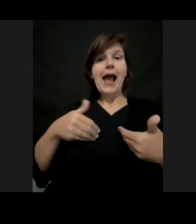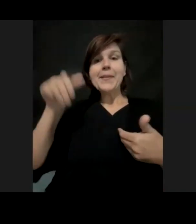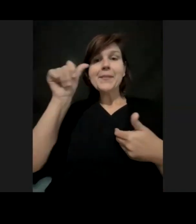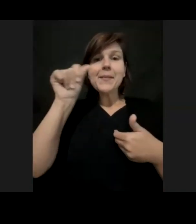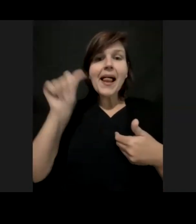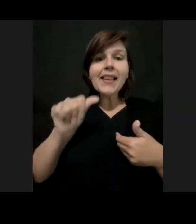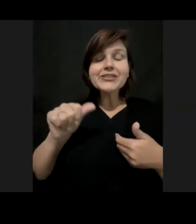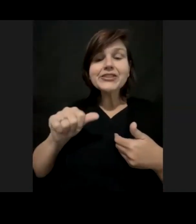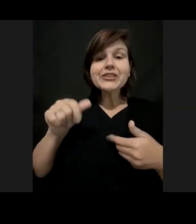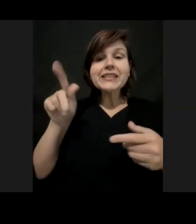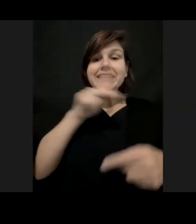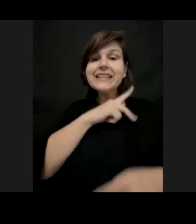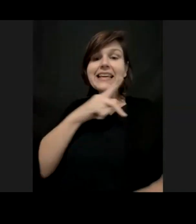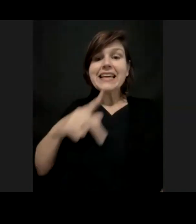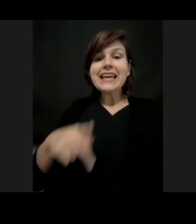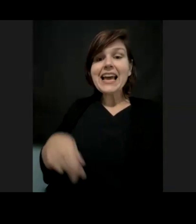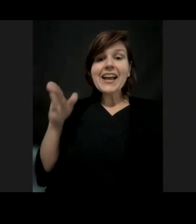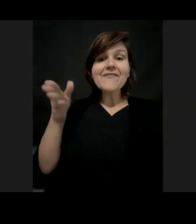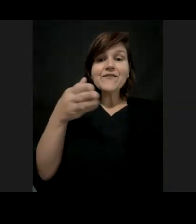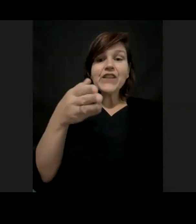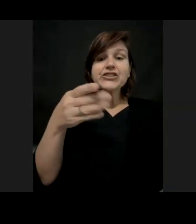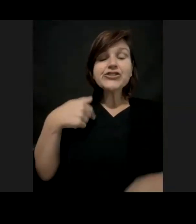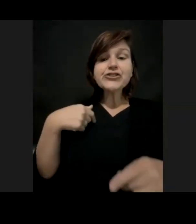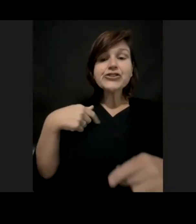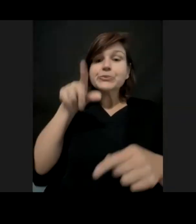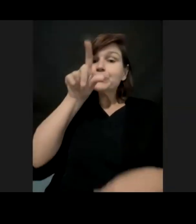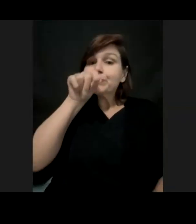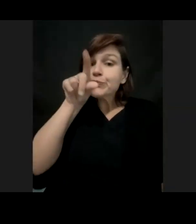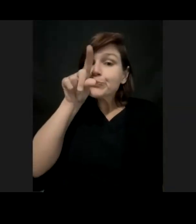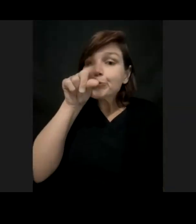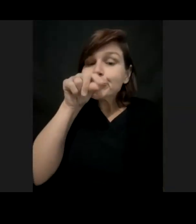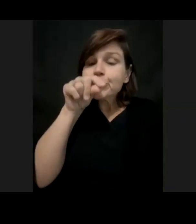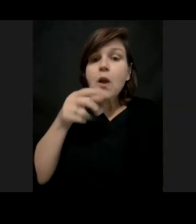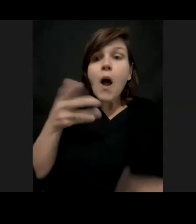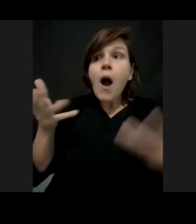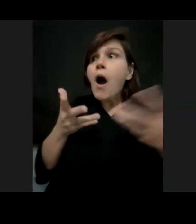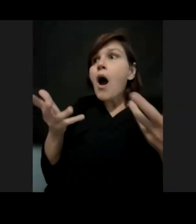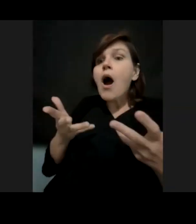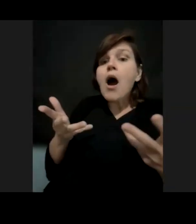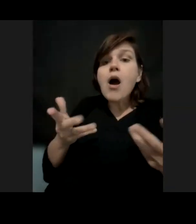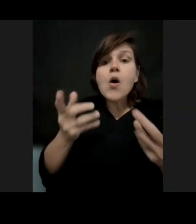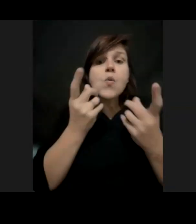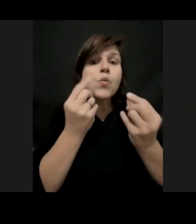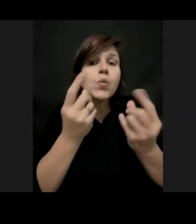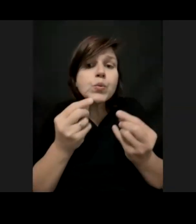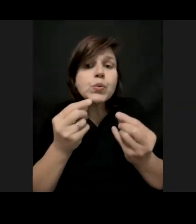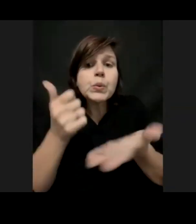“Oh, no, what are we going to do to help you?” said Callie. “How can we help you?”